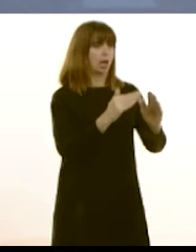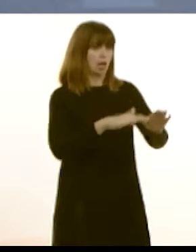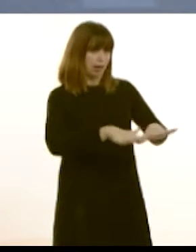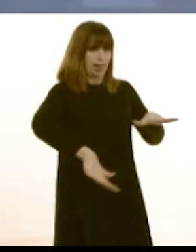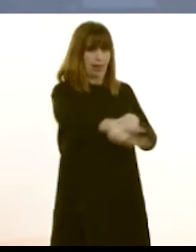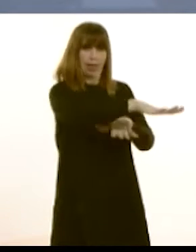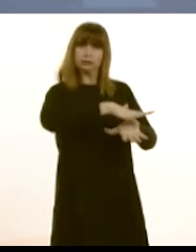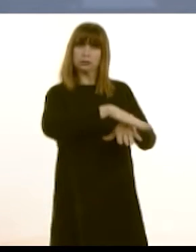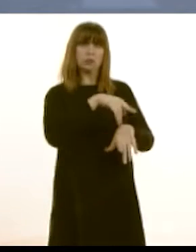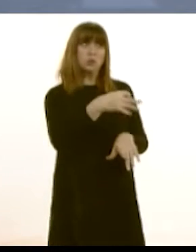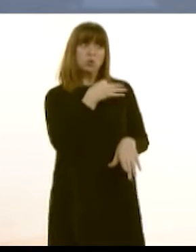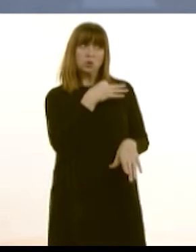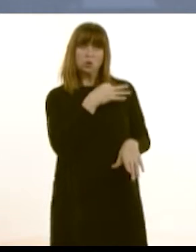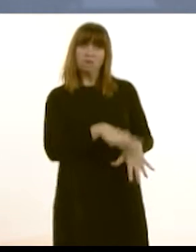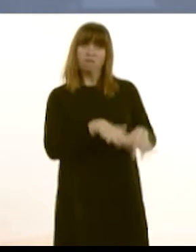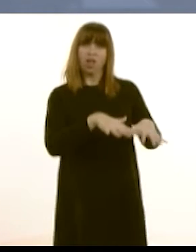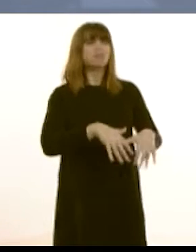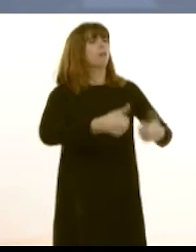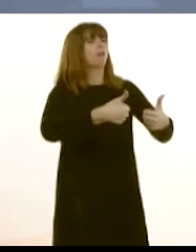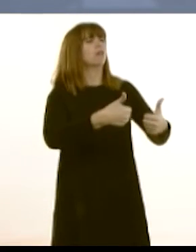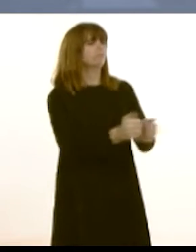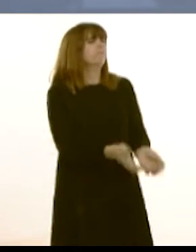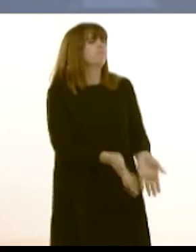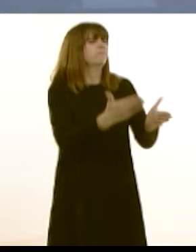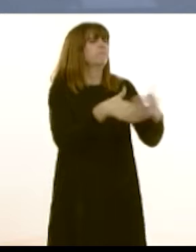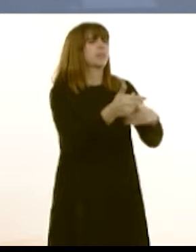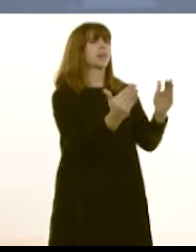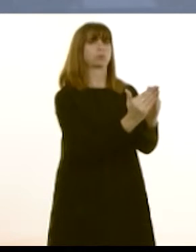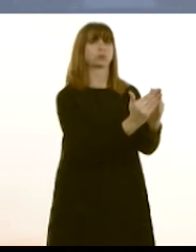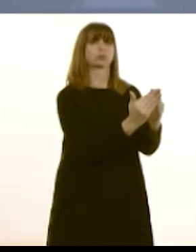in areas of flood risk, as evidenced by the recent builds in my constituency that have